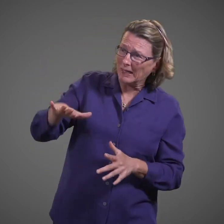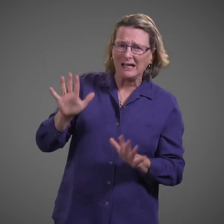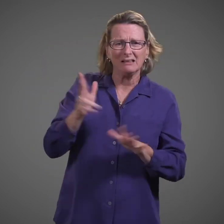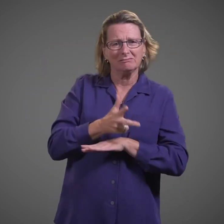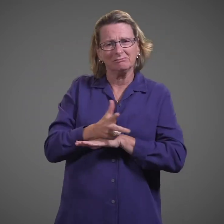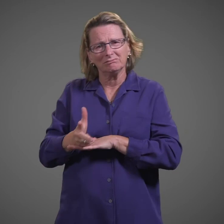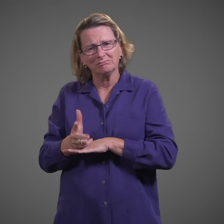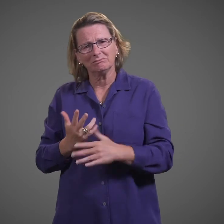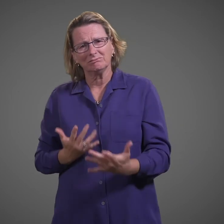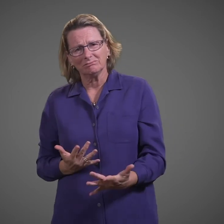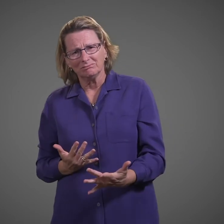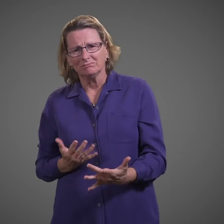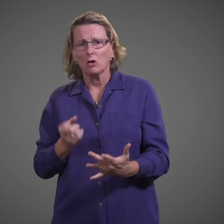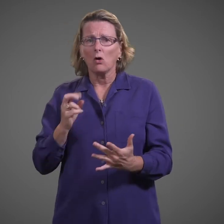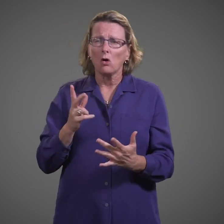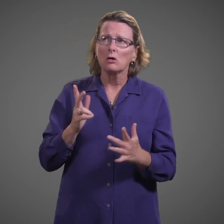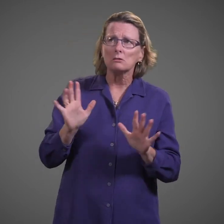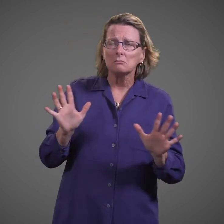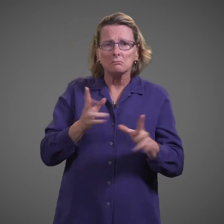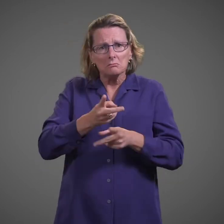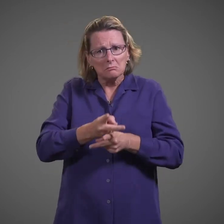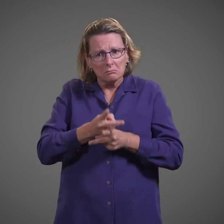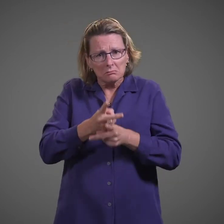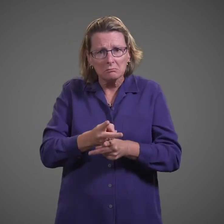over until the worst of the storm passes.